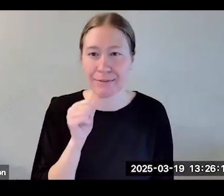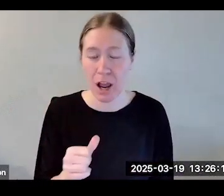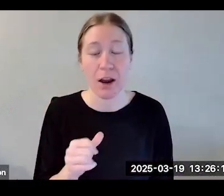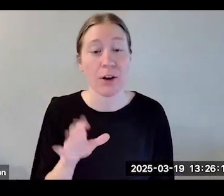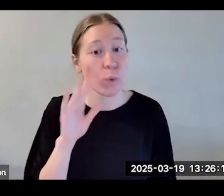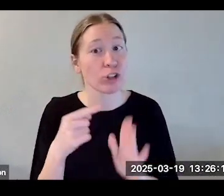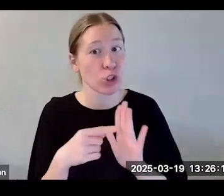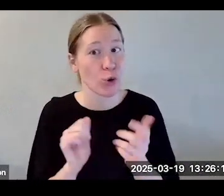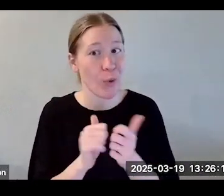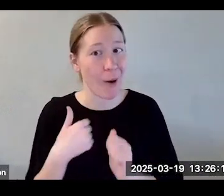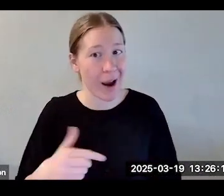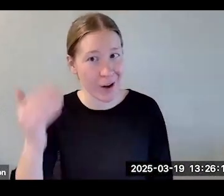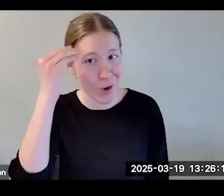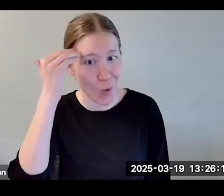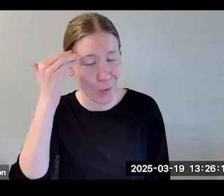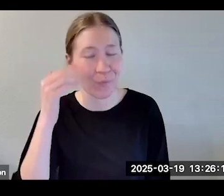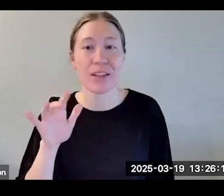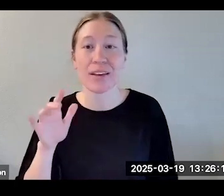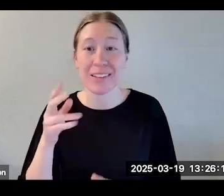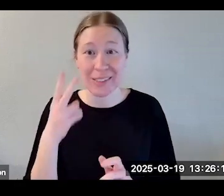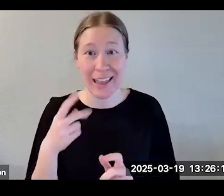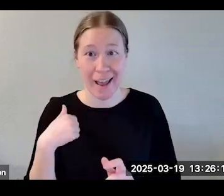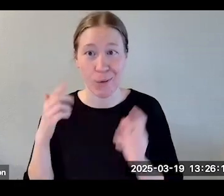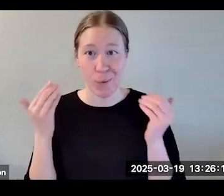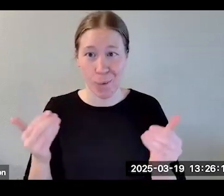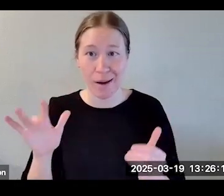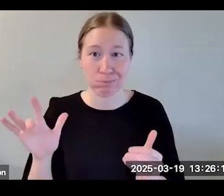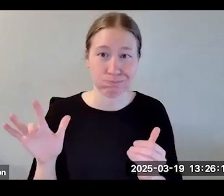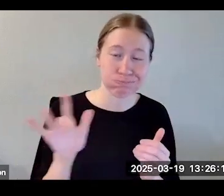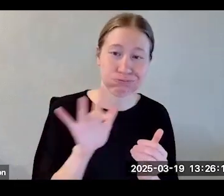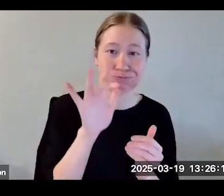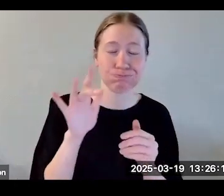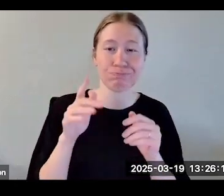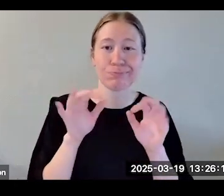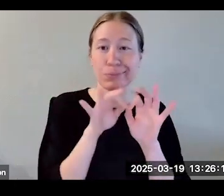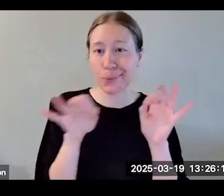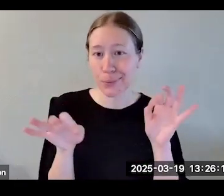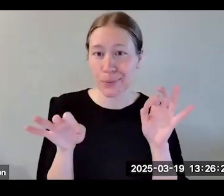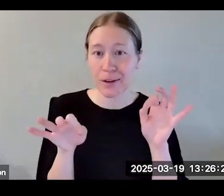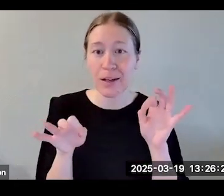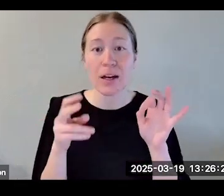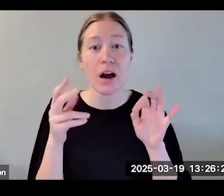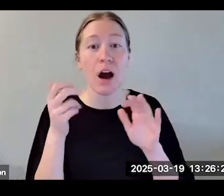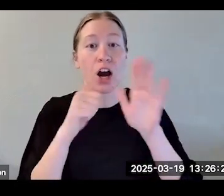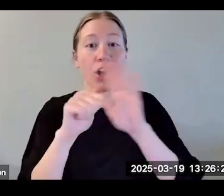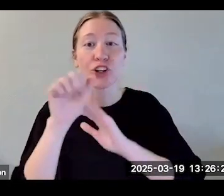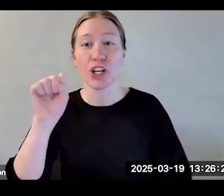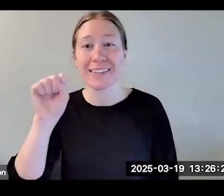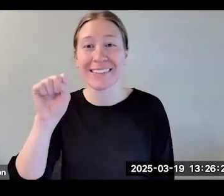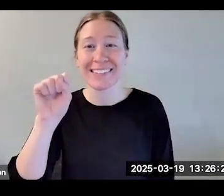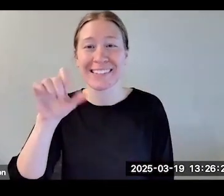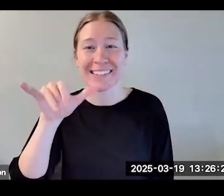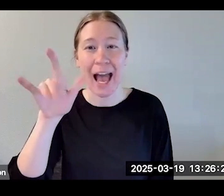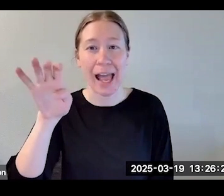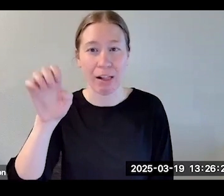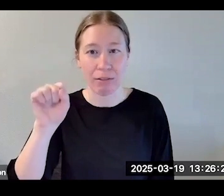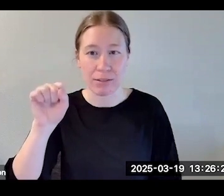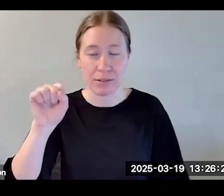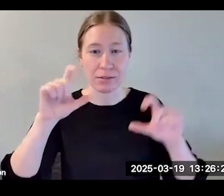Creating accessible Microsoft Word documents, and in the styles area in the top ribbon in Microsoft Word